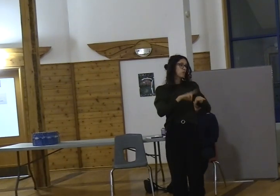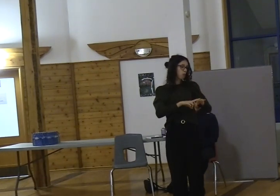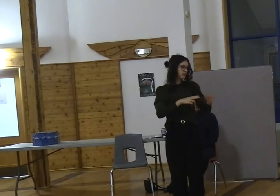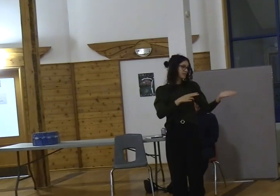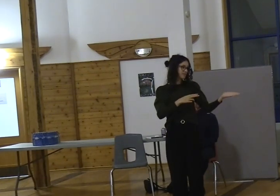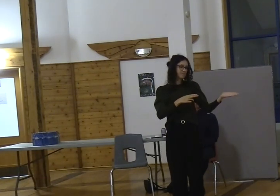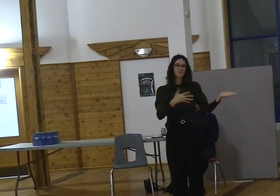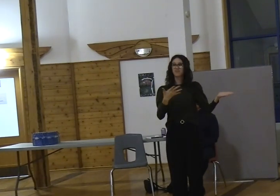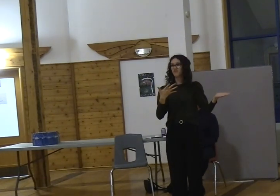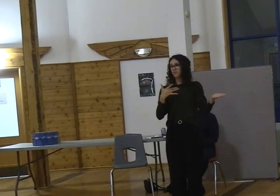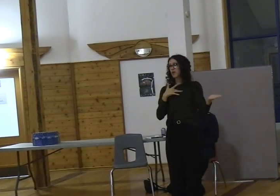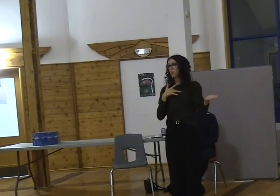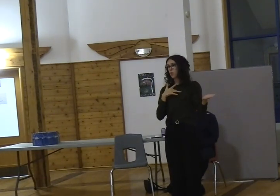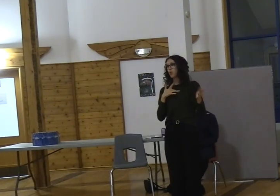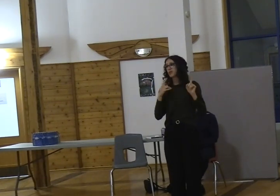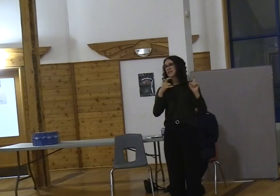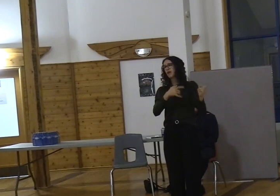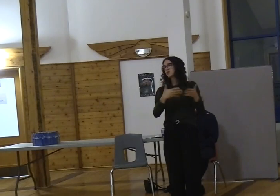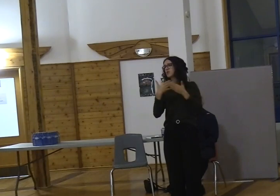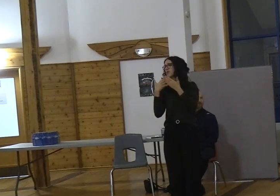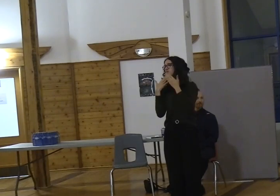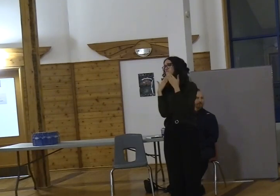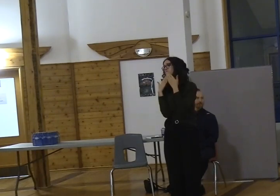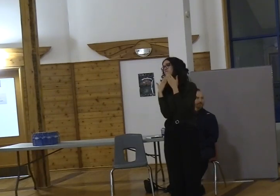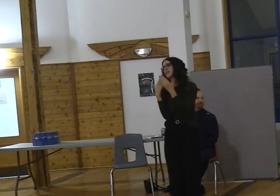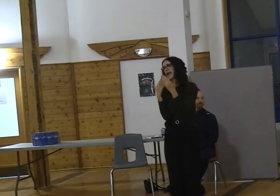and of course a gift from our heart to yours I'm so grateful that you came tonight